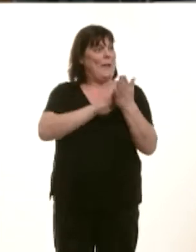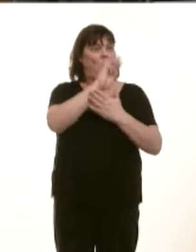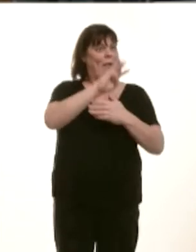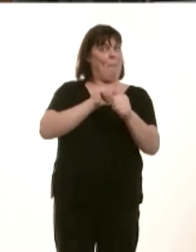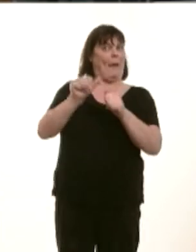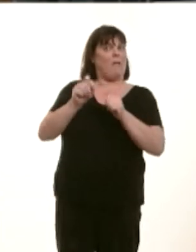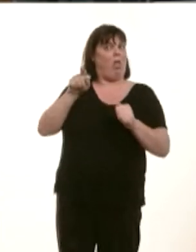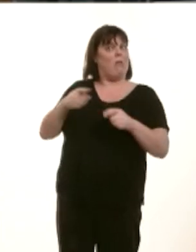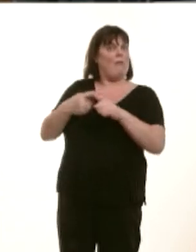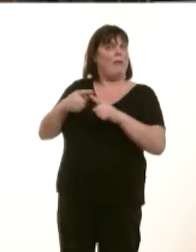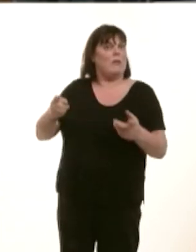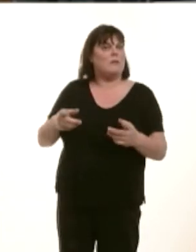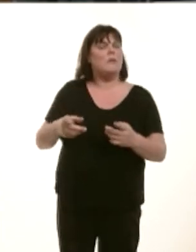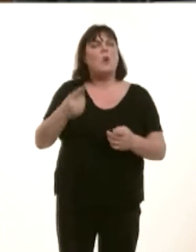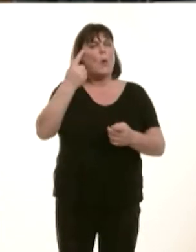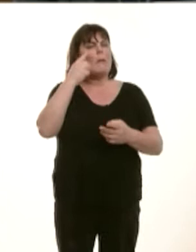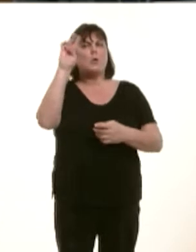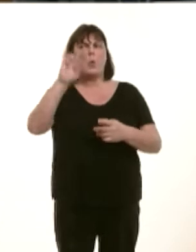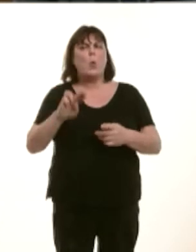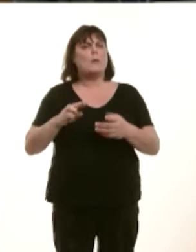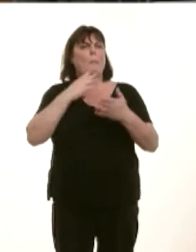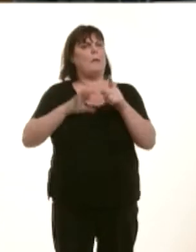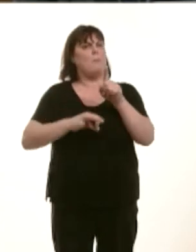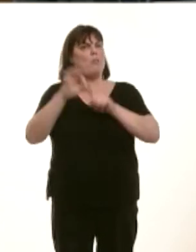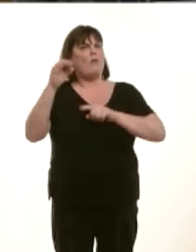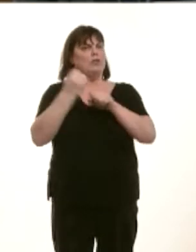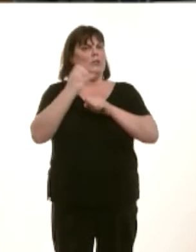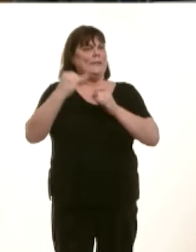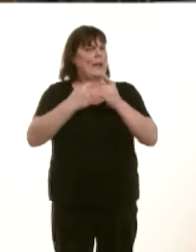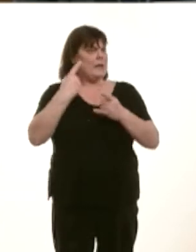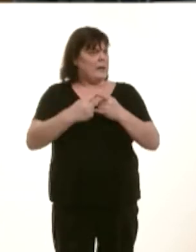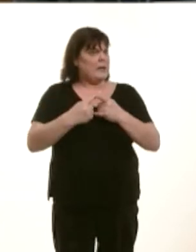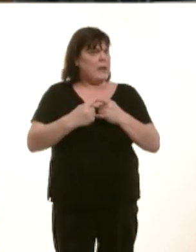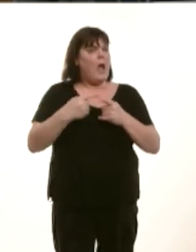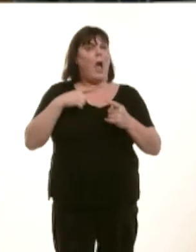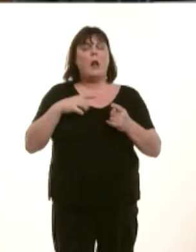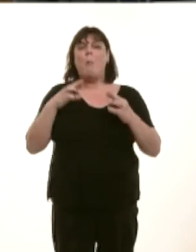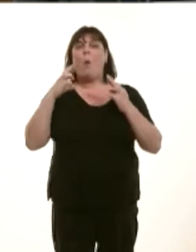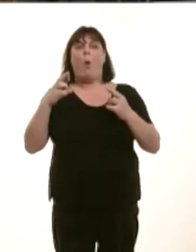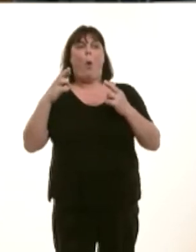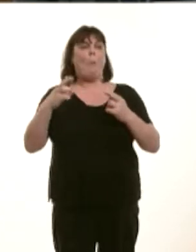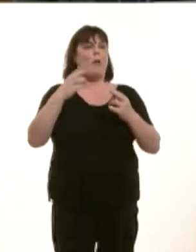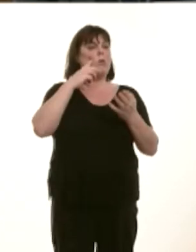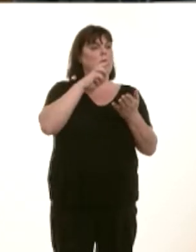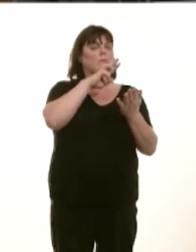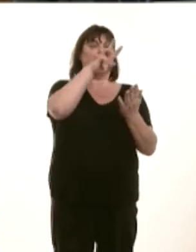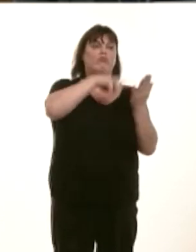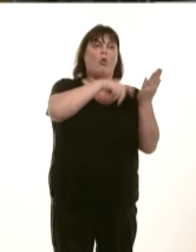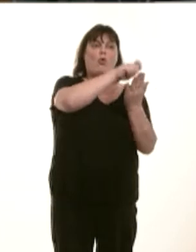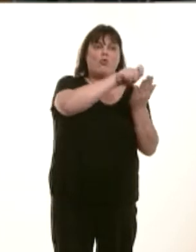see the work that schools have done in terms of improving GCSE performance, and I expect to see the literacy and numeracy framework having that transformative effect over the